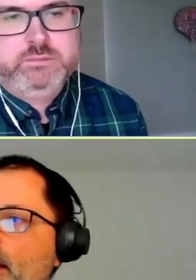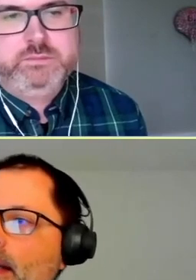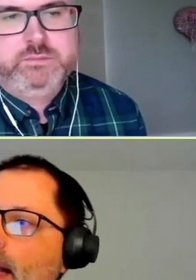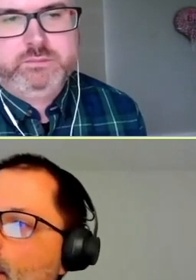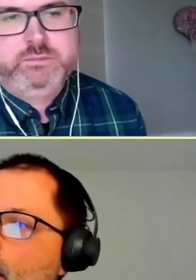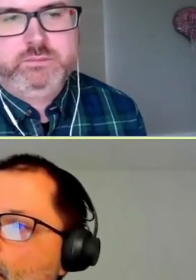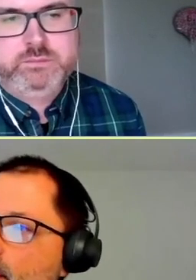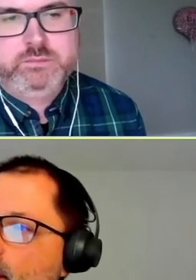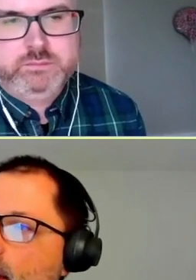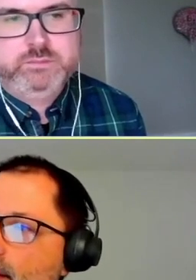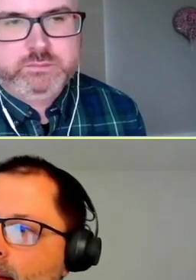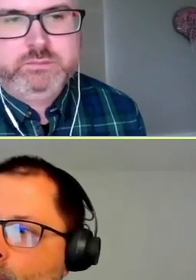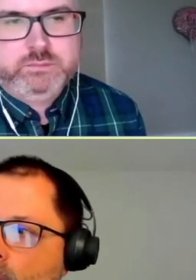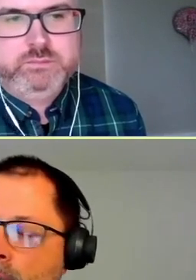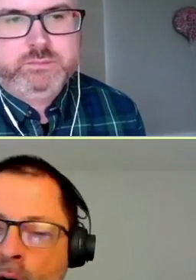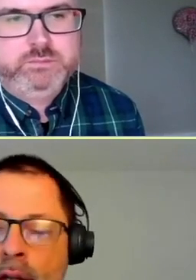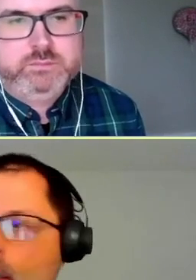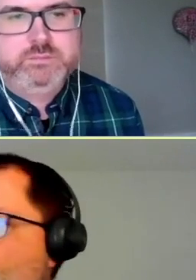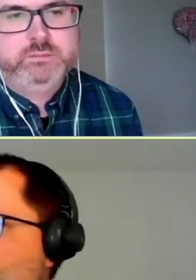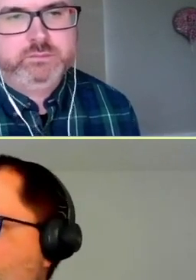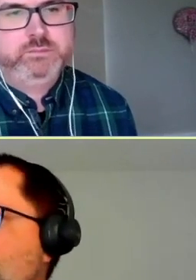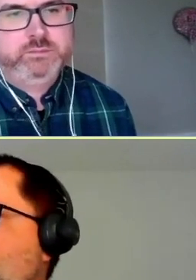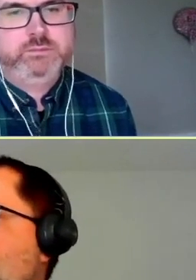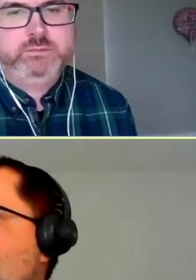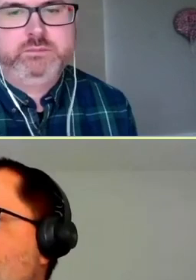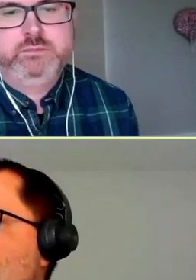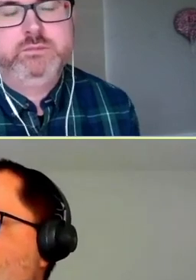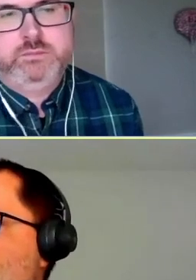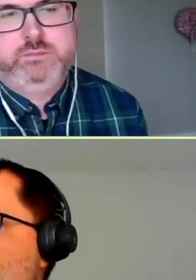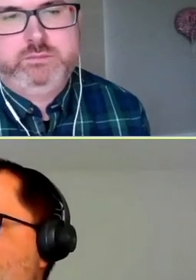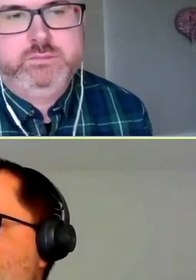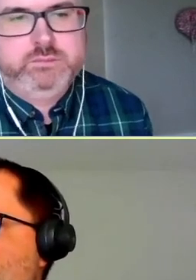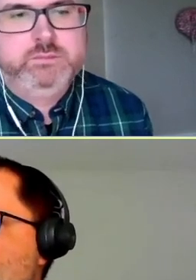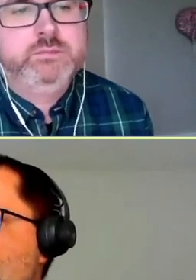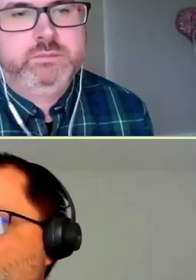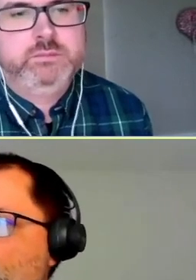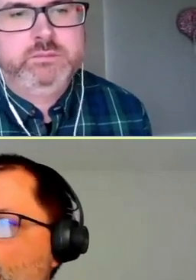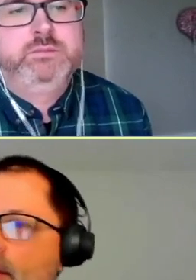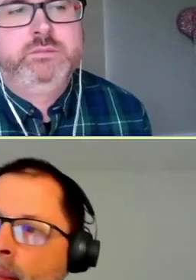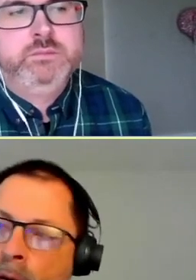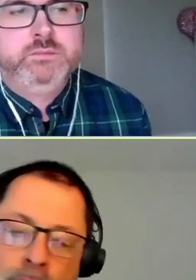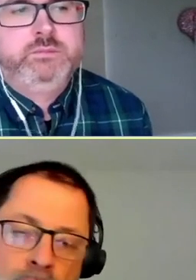a DOM of thousands or 10s of thousands of elements and just wouldn't cut it.